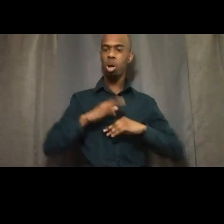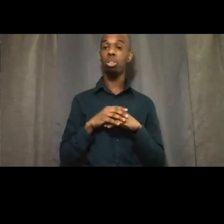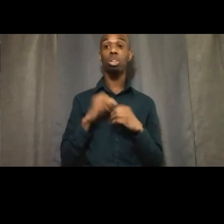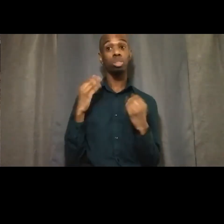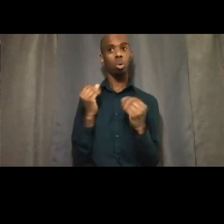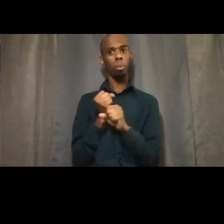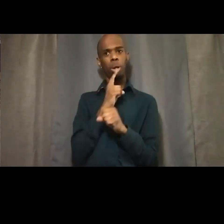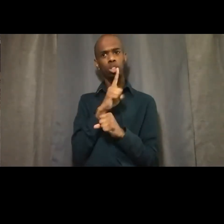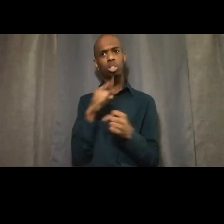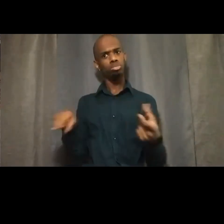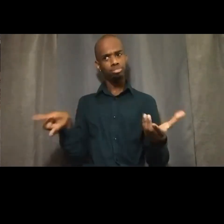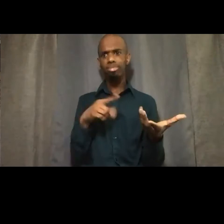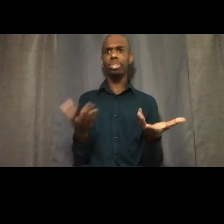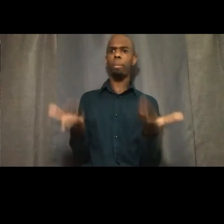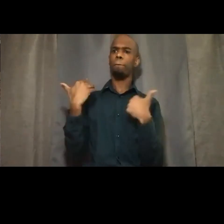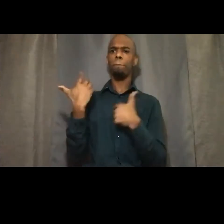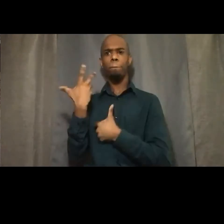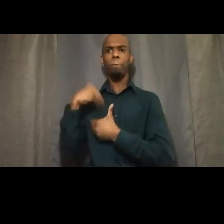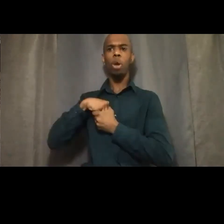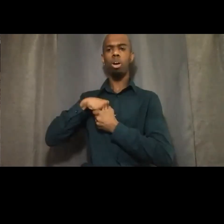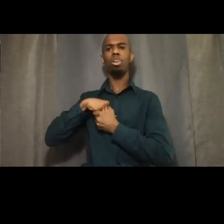in the work that went into these victories, okay?